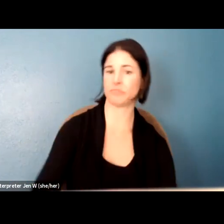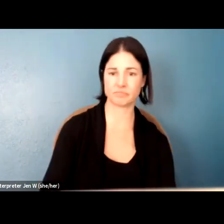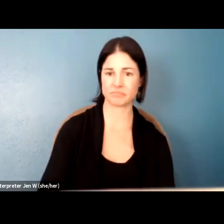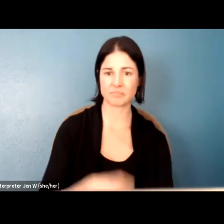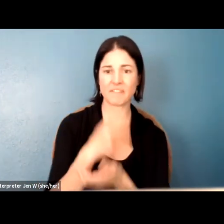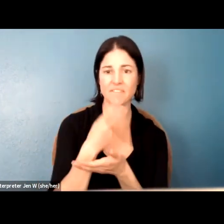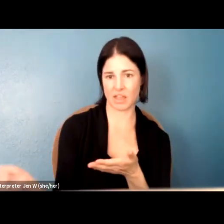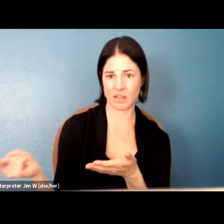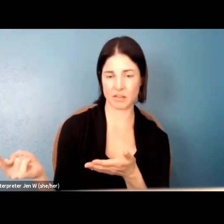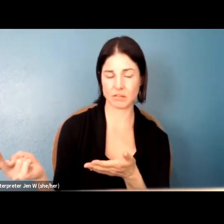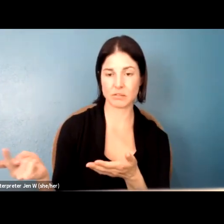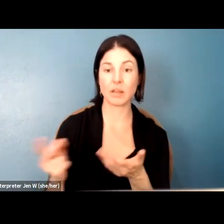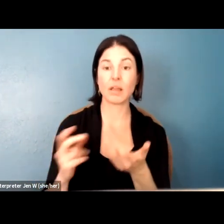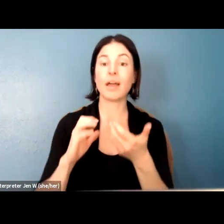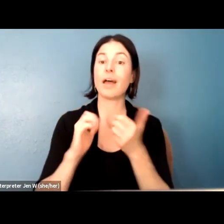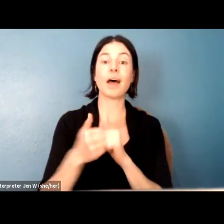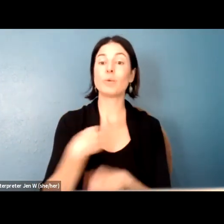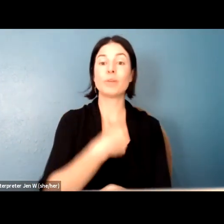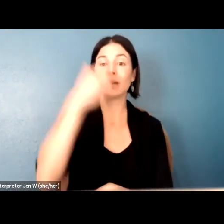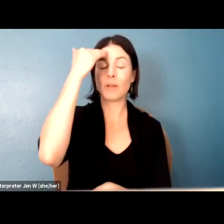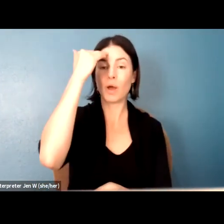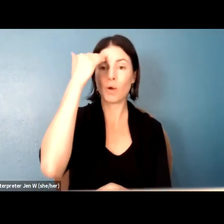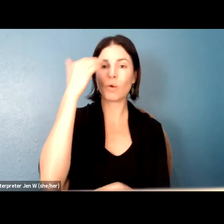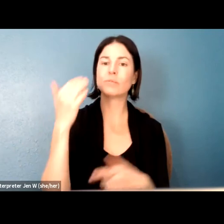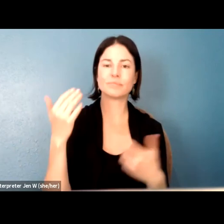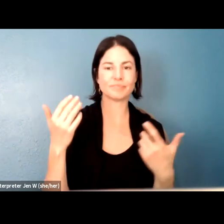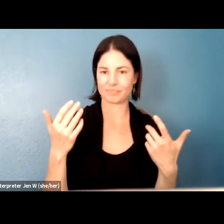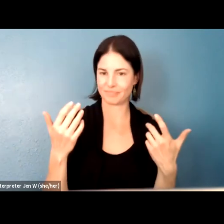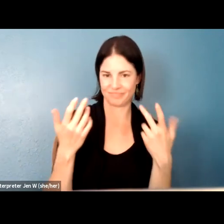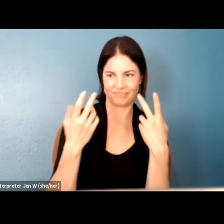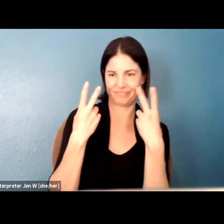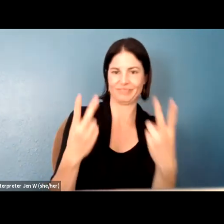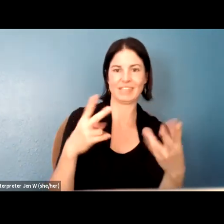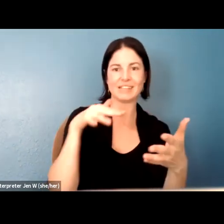major entity, study groups and learning. The very fact that we